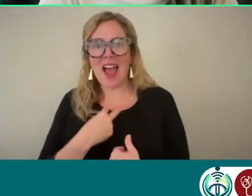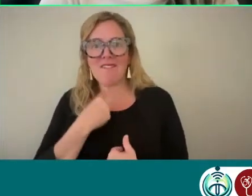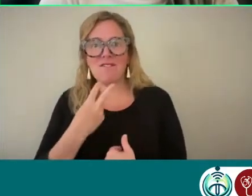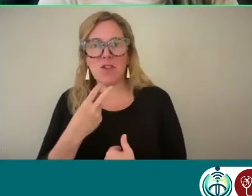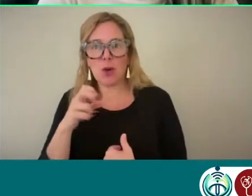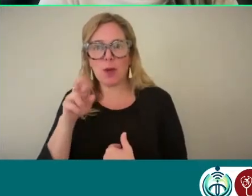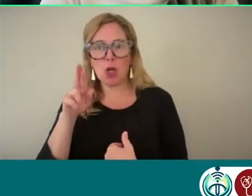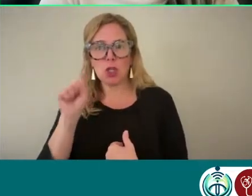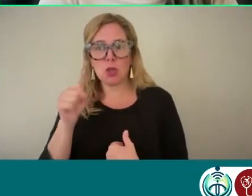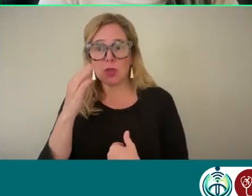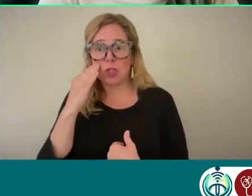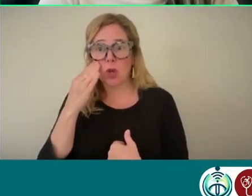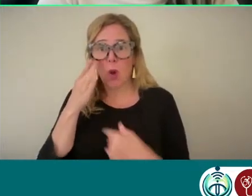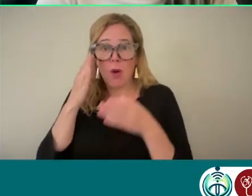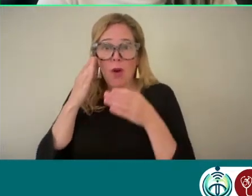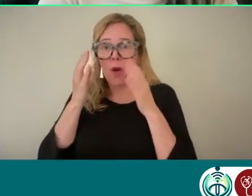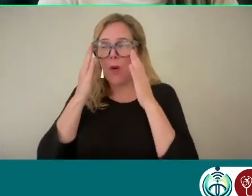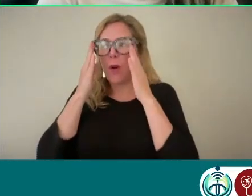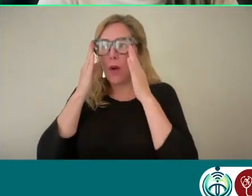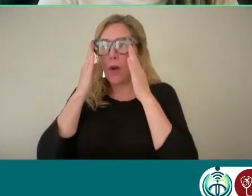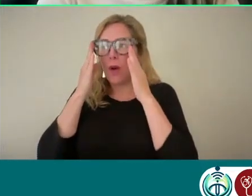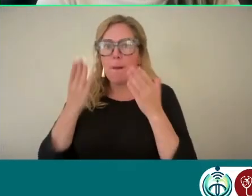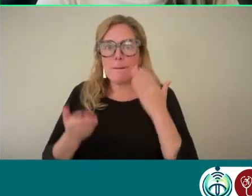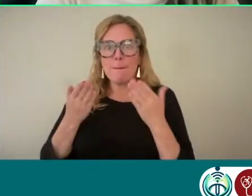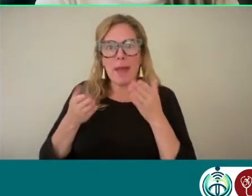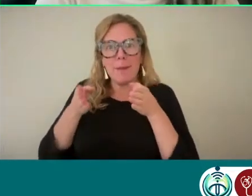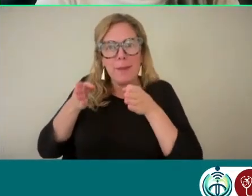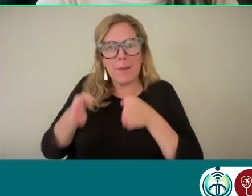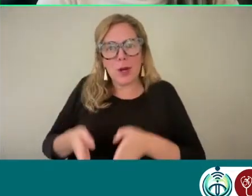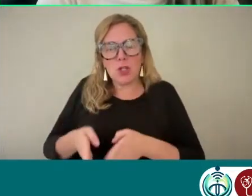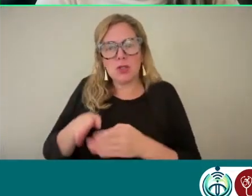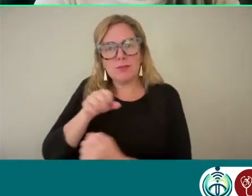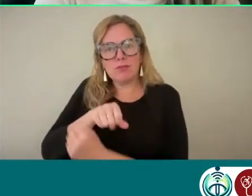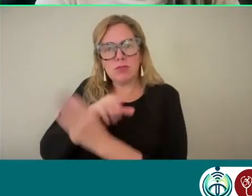and anxious when they're talking to you as a provider. And it might be taking every last thing